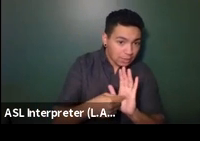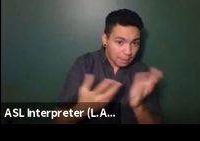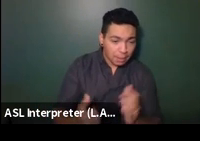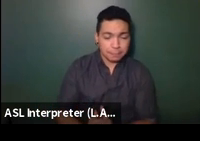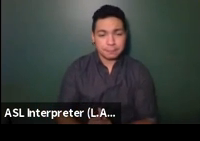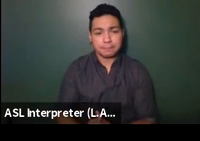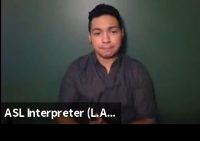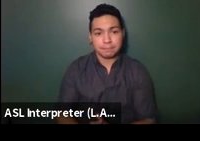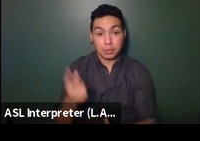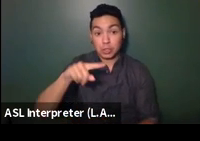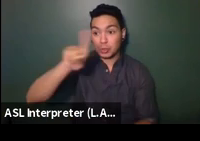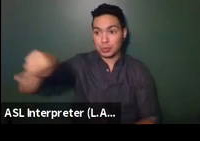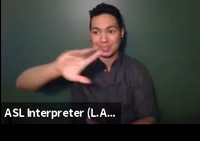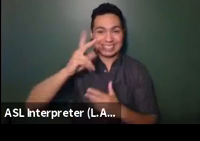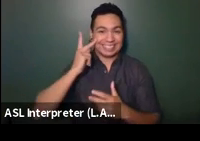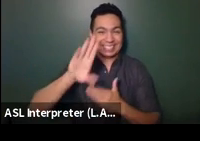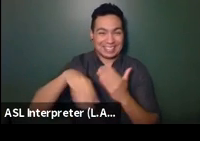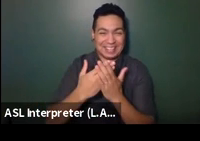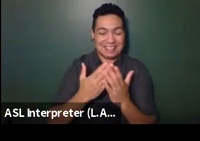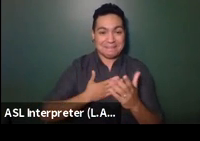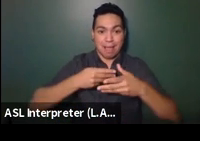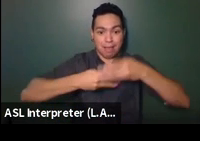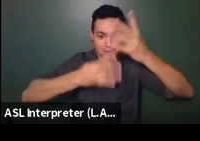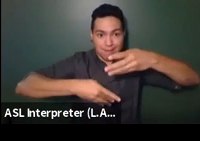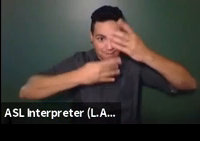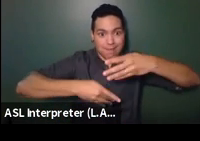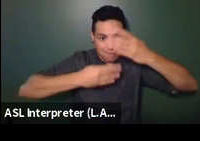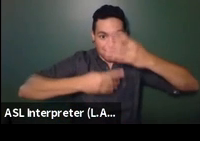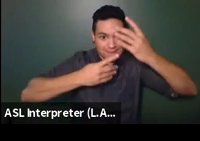ESD 189 - Amy Colburn: You guys are seeing all of my whatever forms. I've ever created. Let's just open this one.